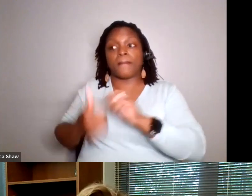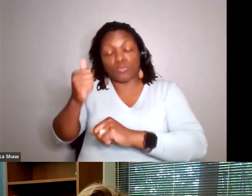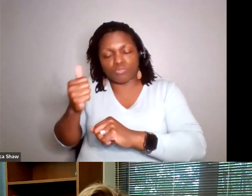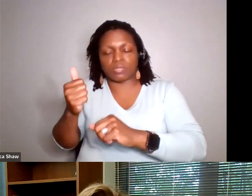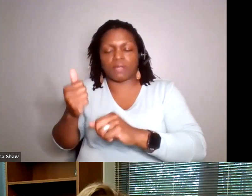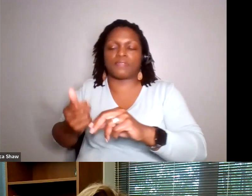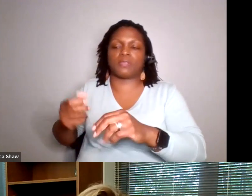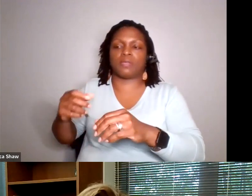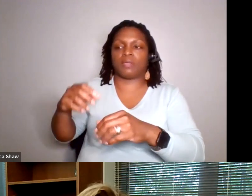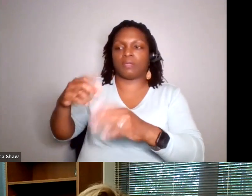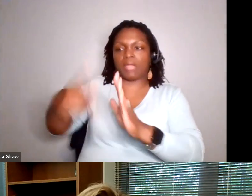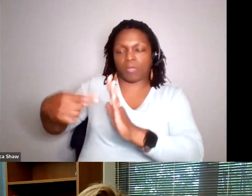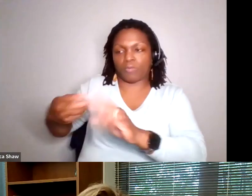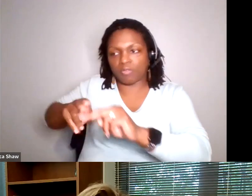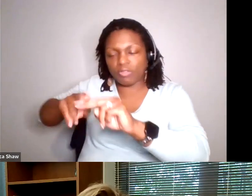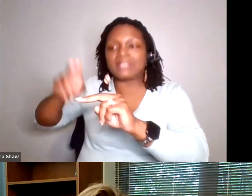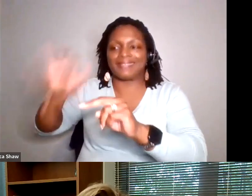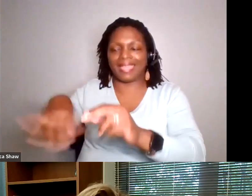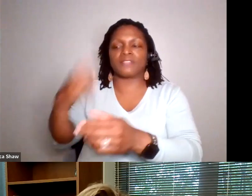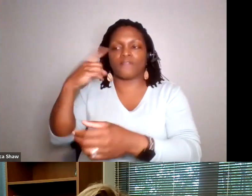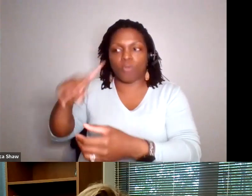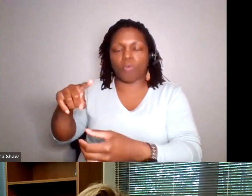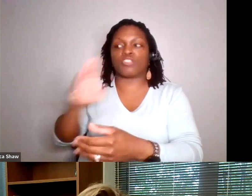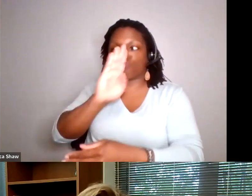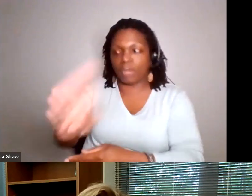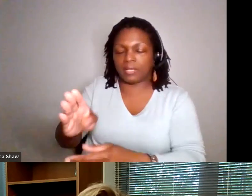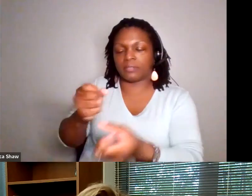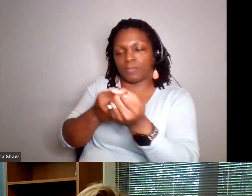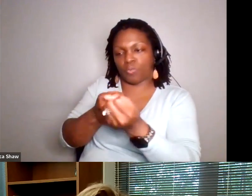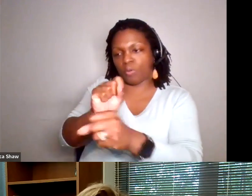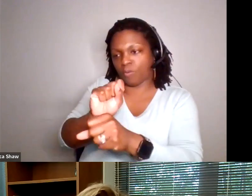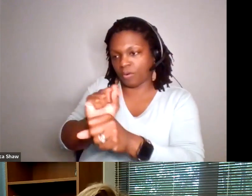Were making their way to the direct support workers. We also have other initiatives.